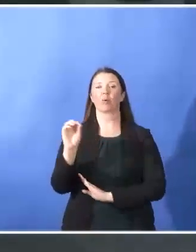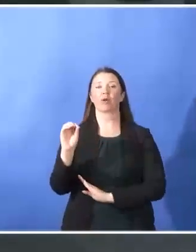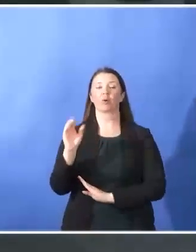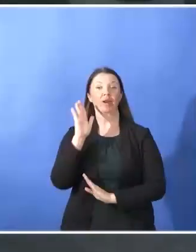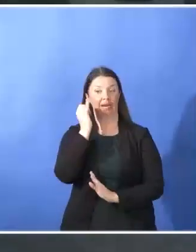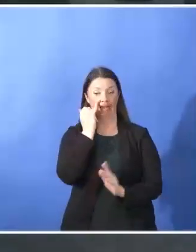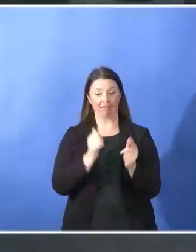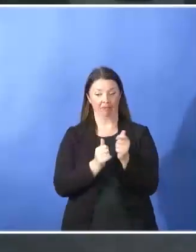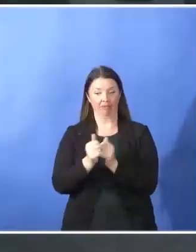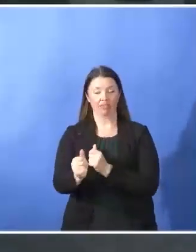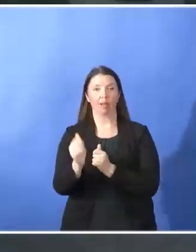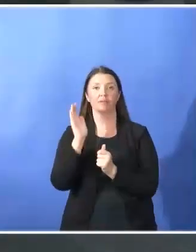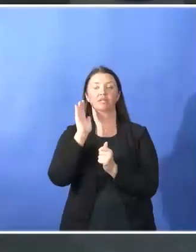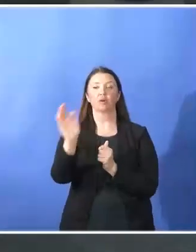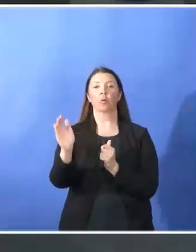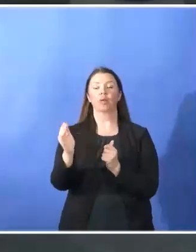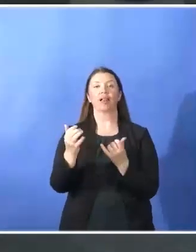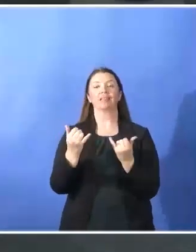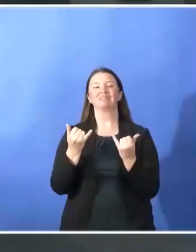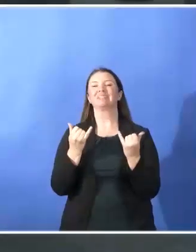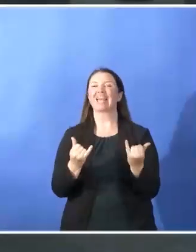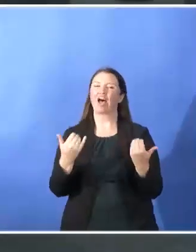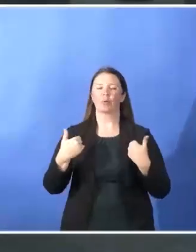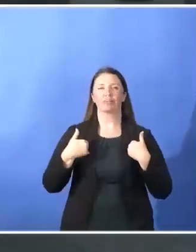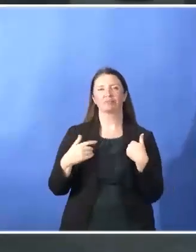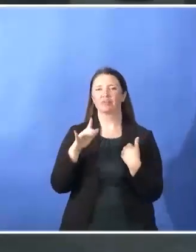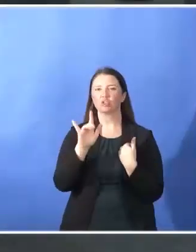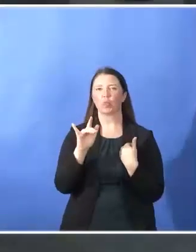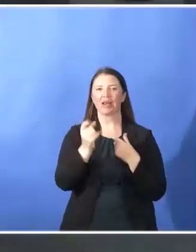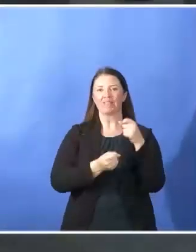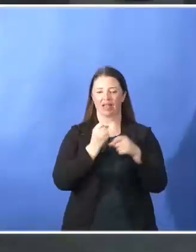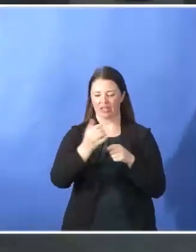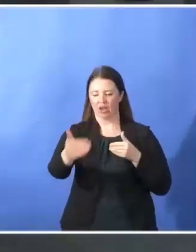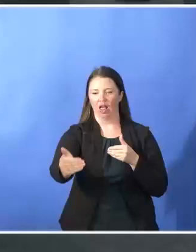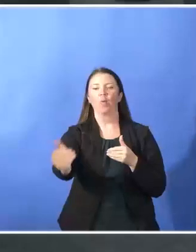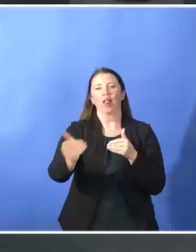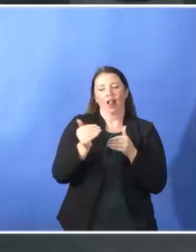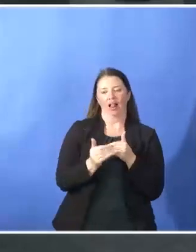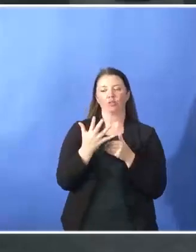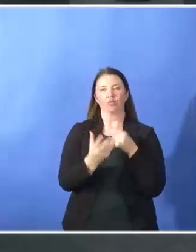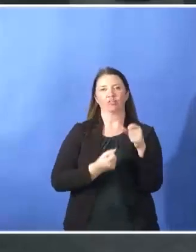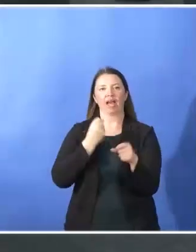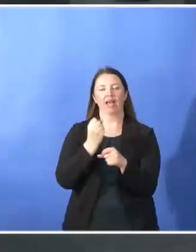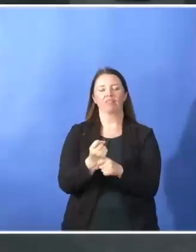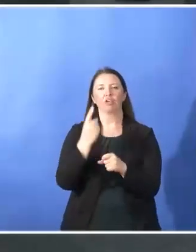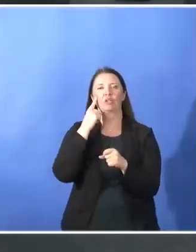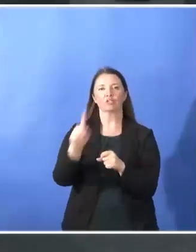TO FIVE YEARS THE CURRENT 25 YEAR BENCHMARK PROPOSED MISSION DISPOSAL FOR SPACE STATIONS IN LOW EARTH ORBIT.